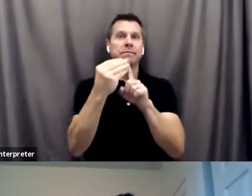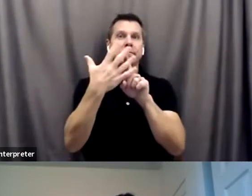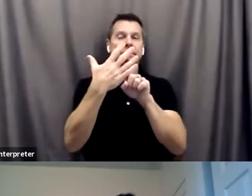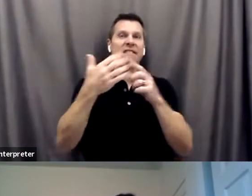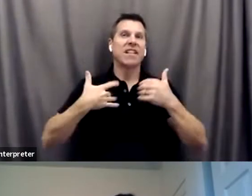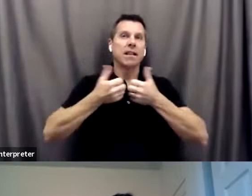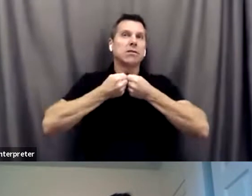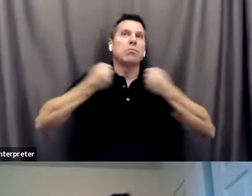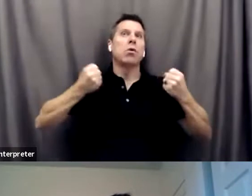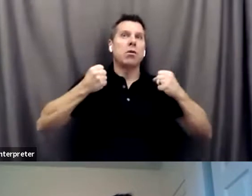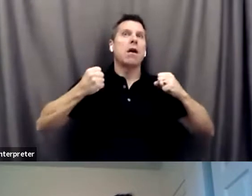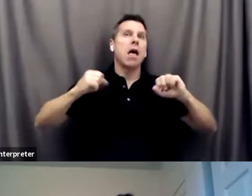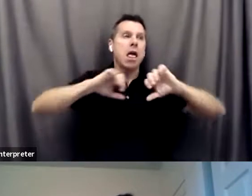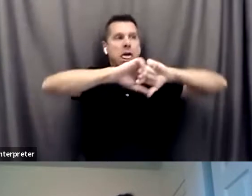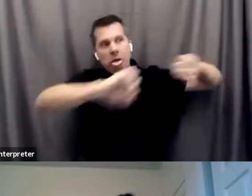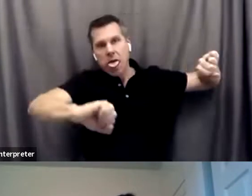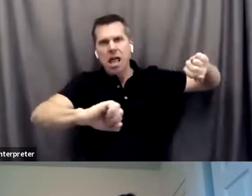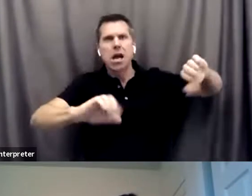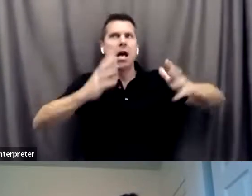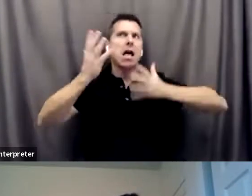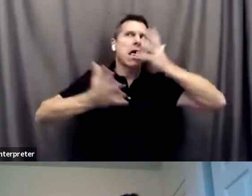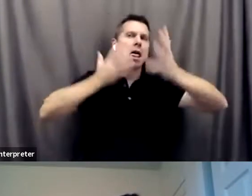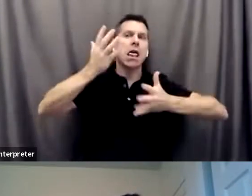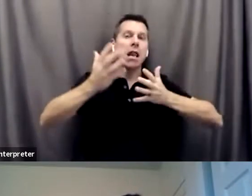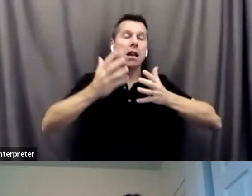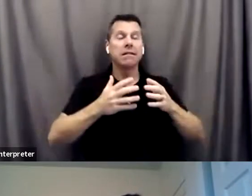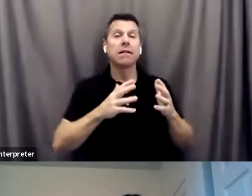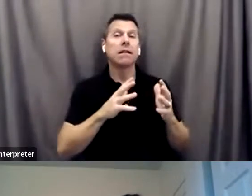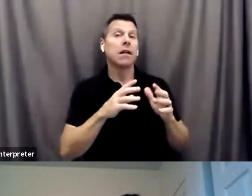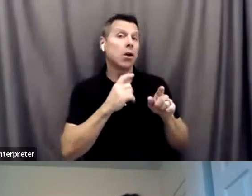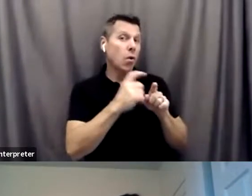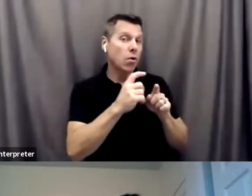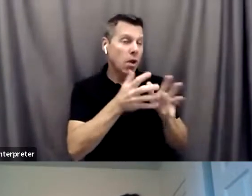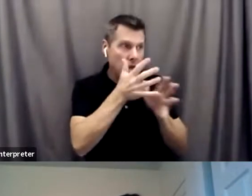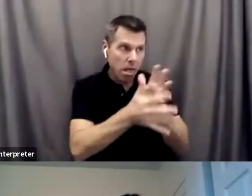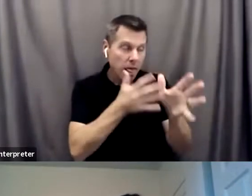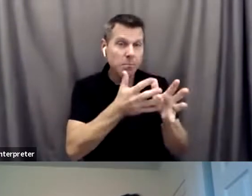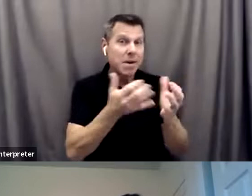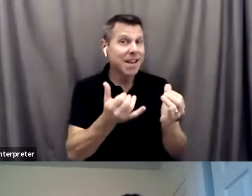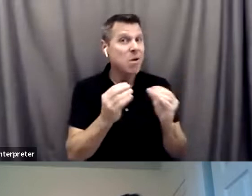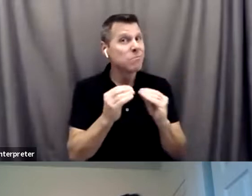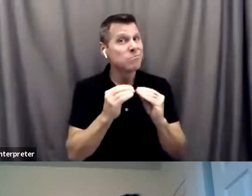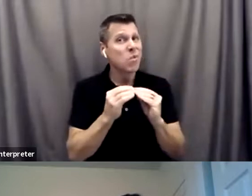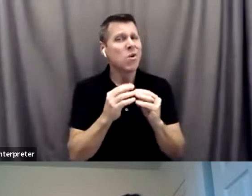calls, type of type of meetings with the students. Now like they said, Now they're comfortable with zoom. They're comfortable